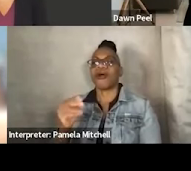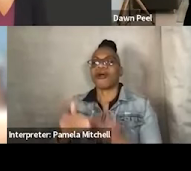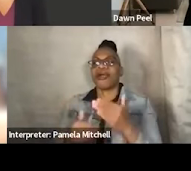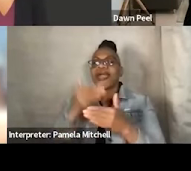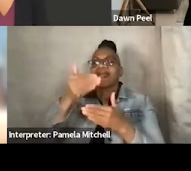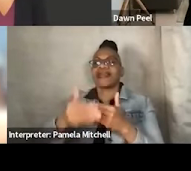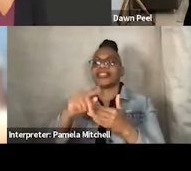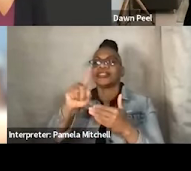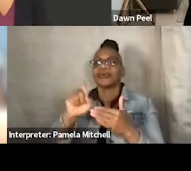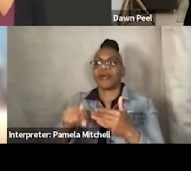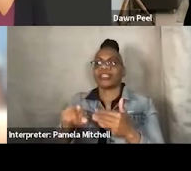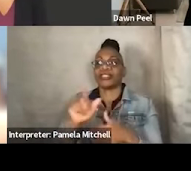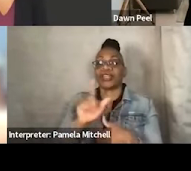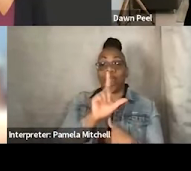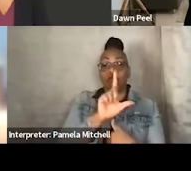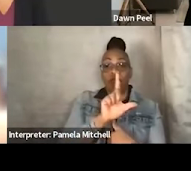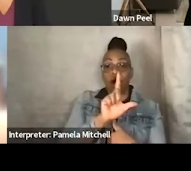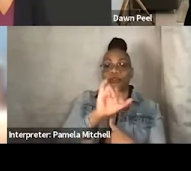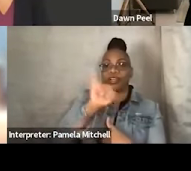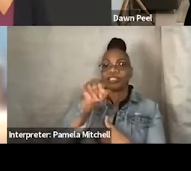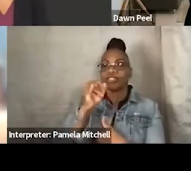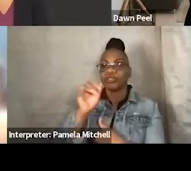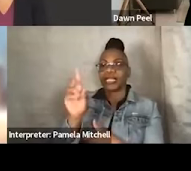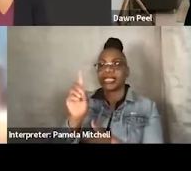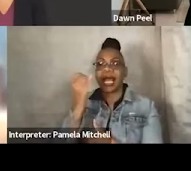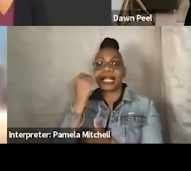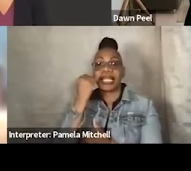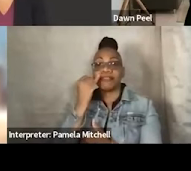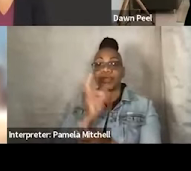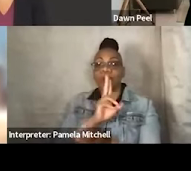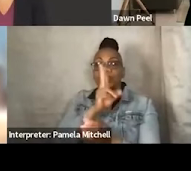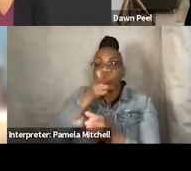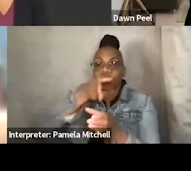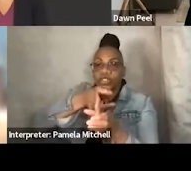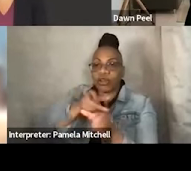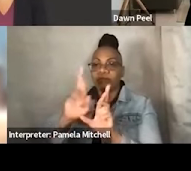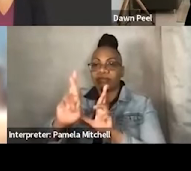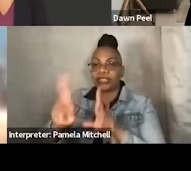And Dawn, if you wanna chime in also, we'll kick it over to you.